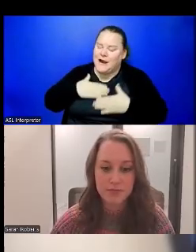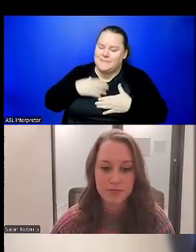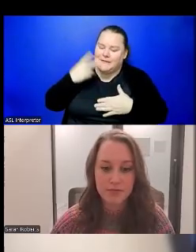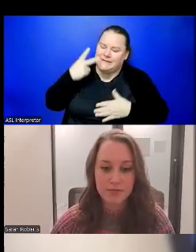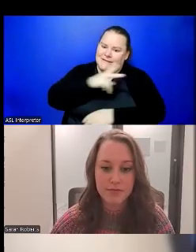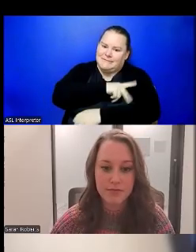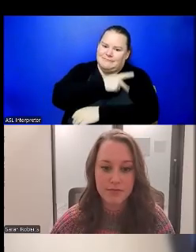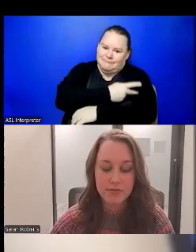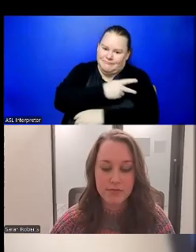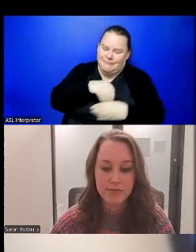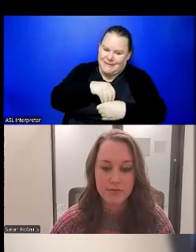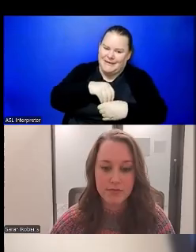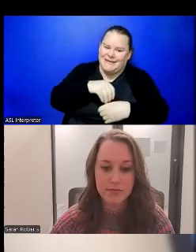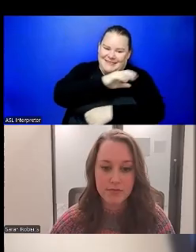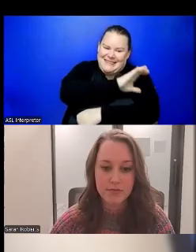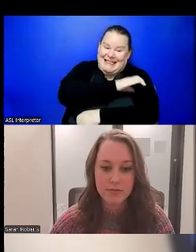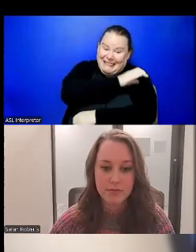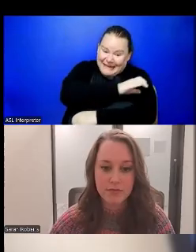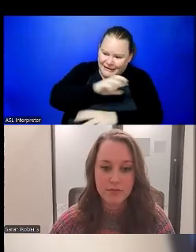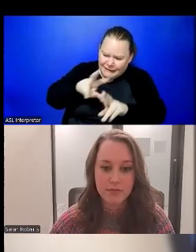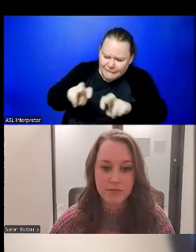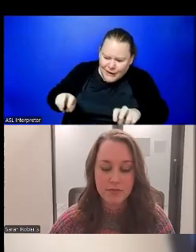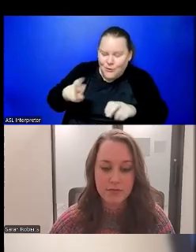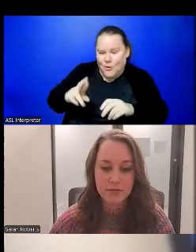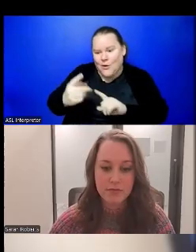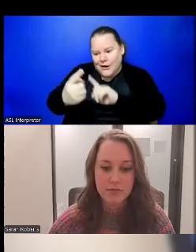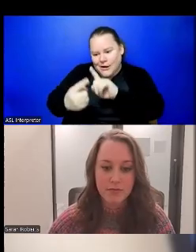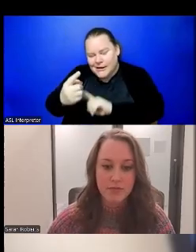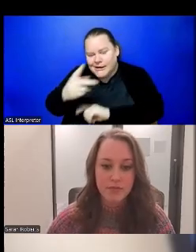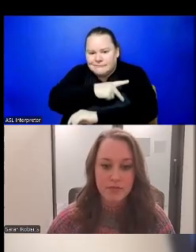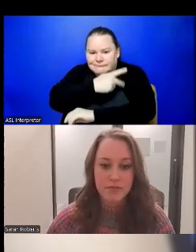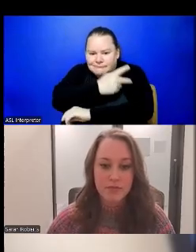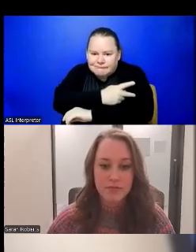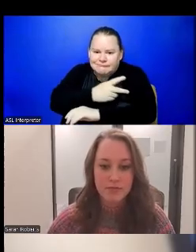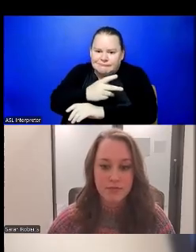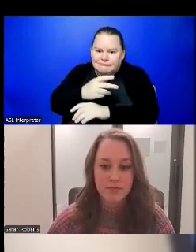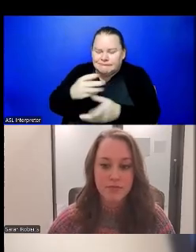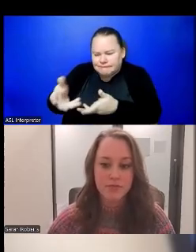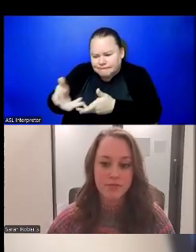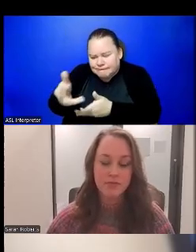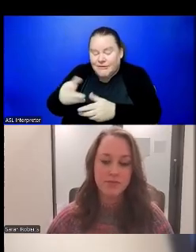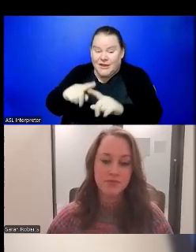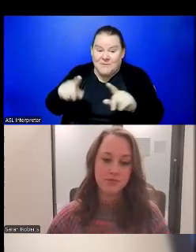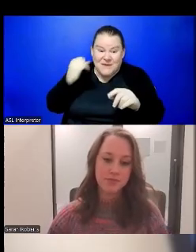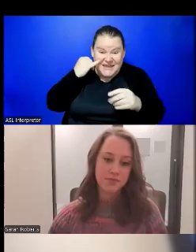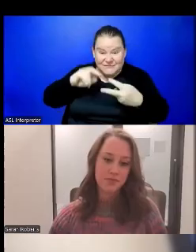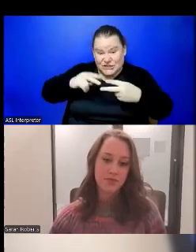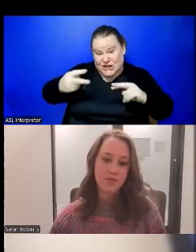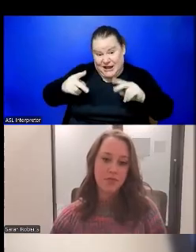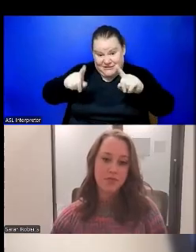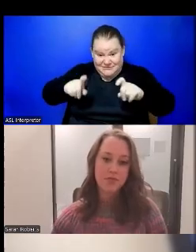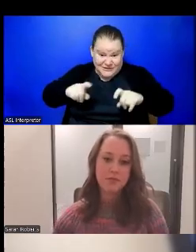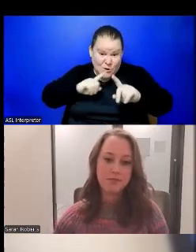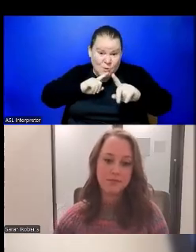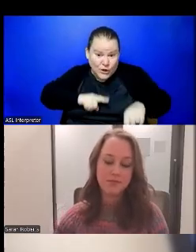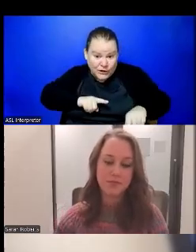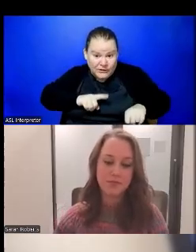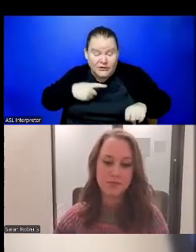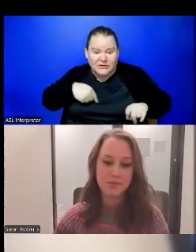evaluate or an inpatient consultation. But if genetic testing is being ordered, we recommend getting that DNA